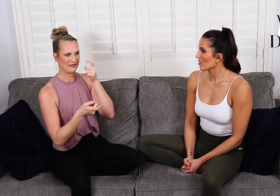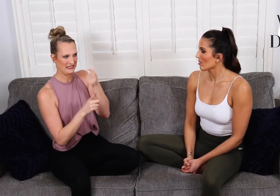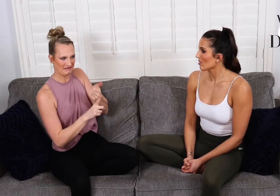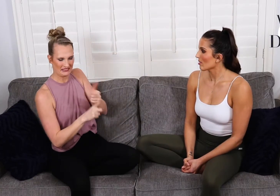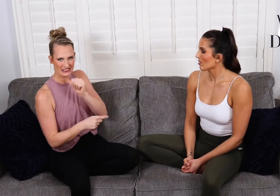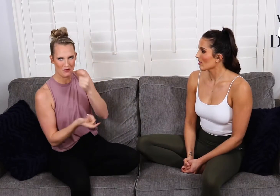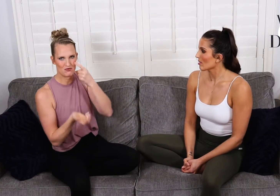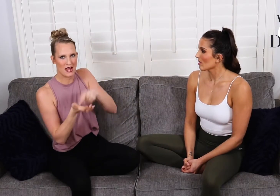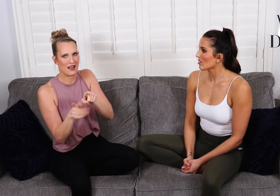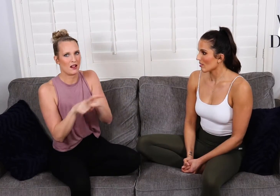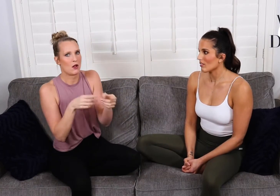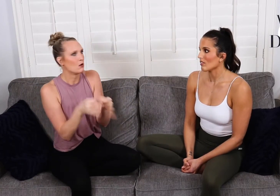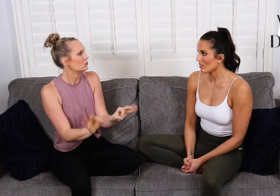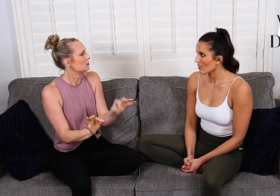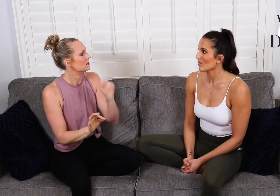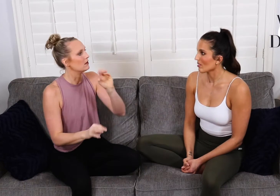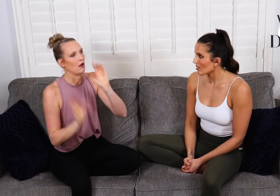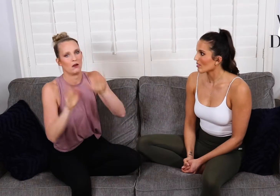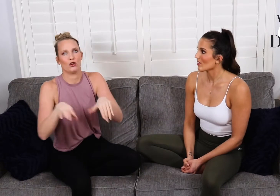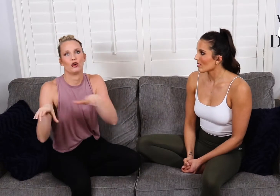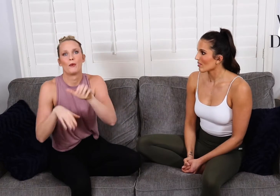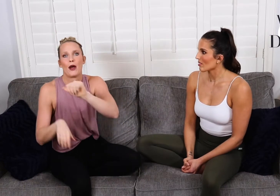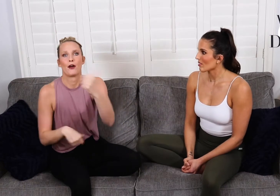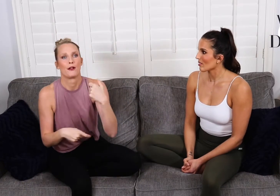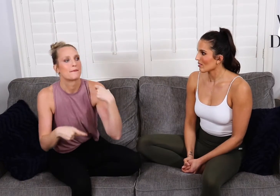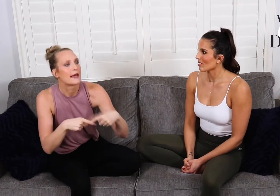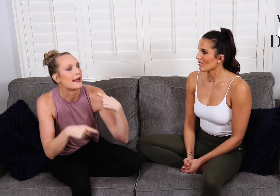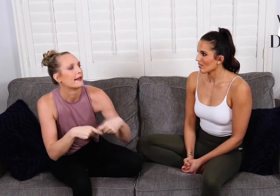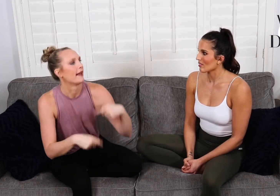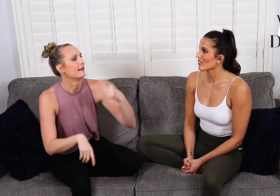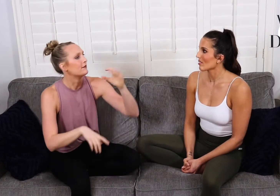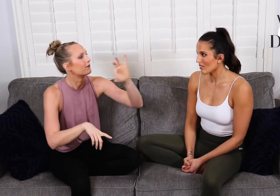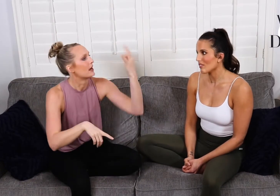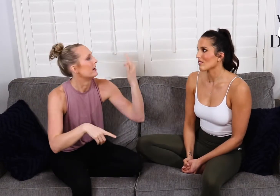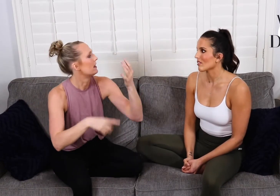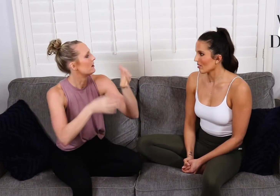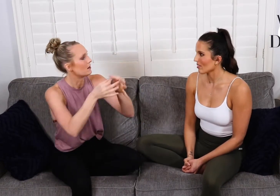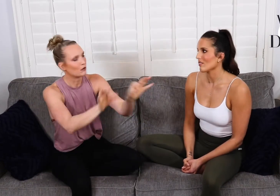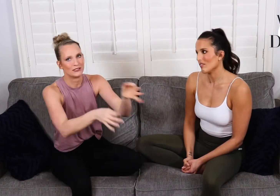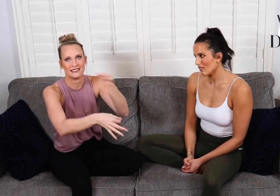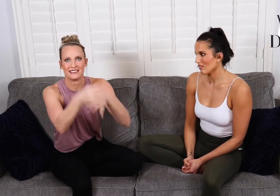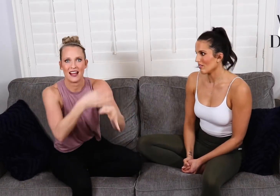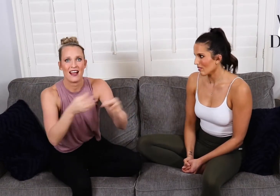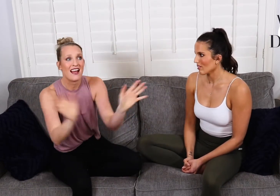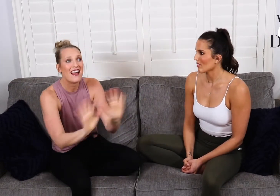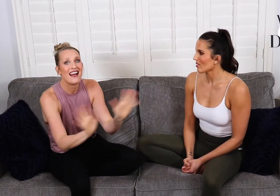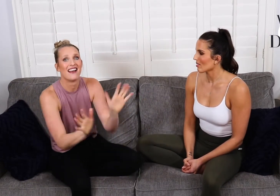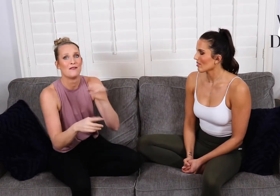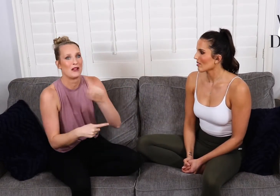ASL classes because it's not even recognized as a language.” And so they do others like Spanish class or French class or other language when